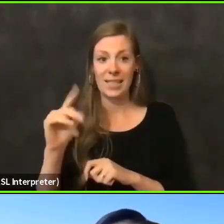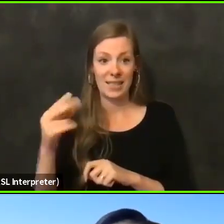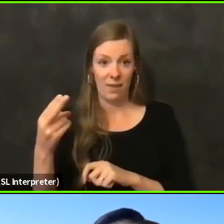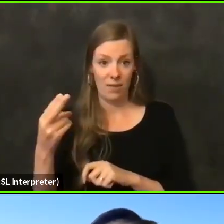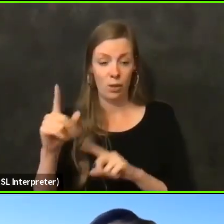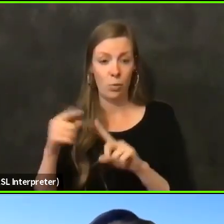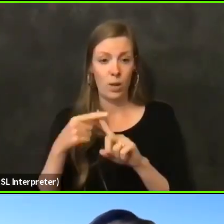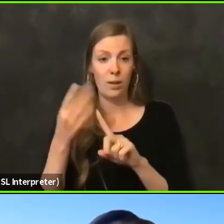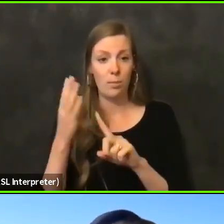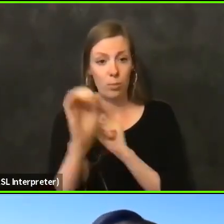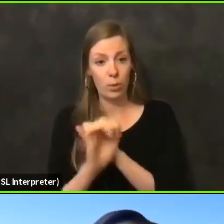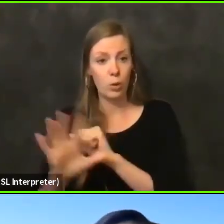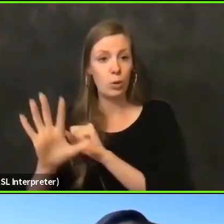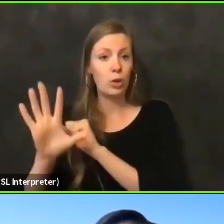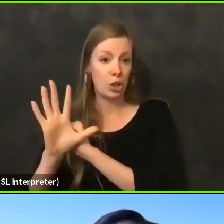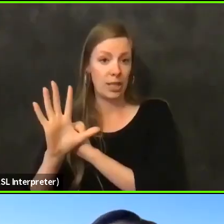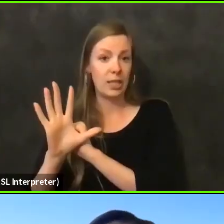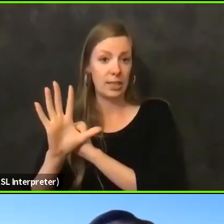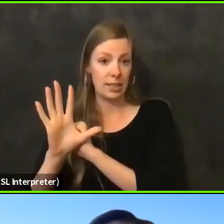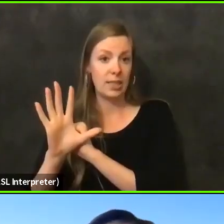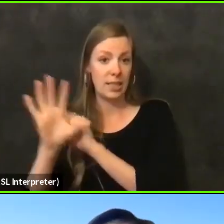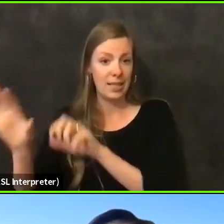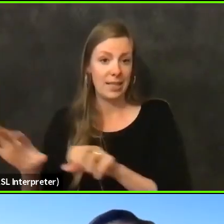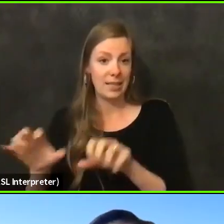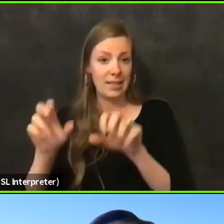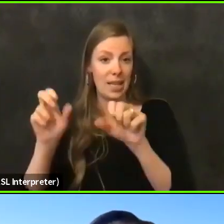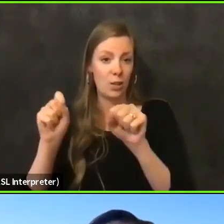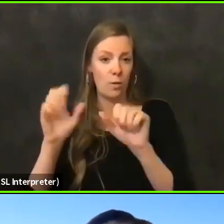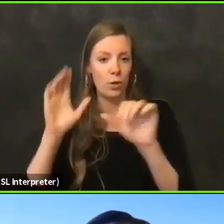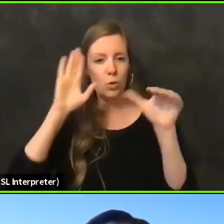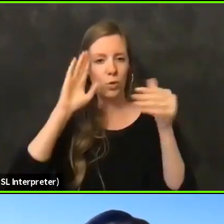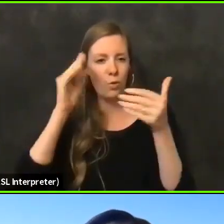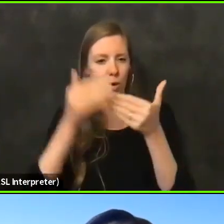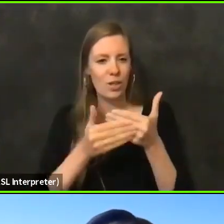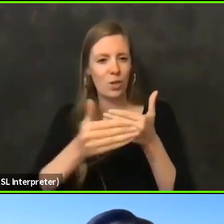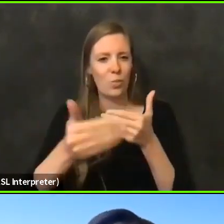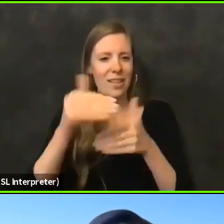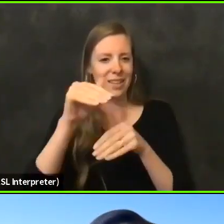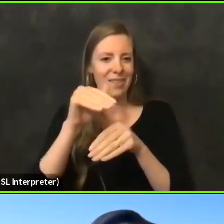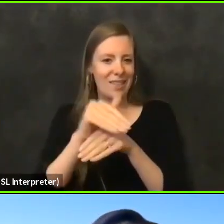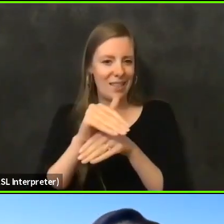So we want to focus the rest of this evening's briefing addressing questions about this process.